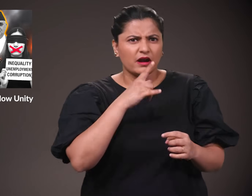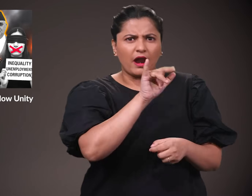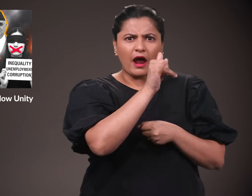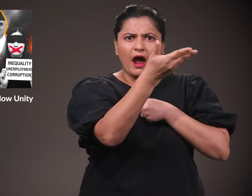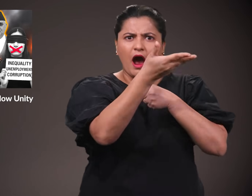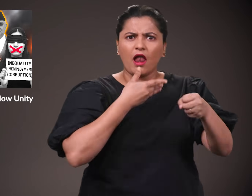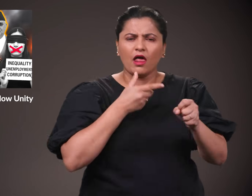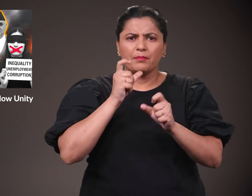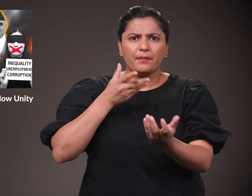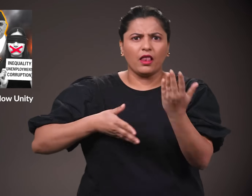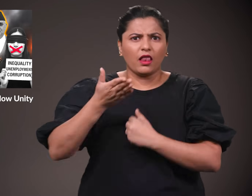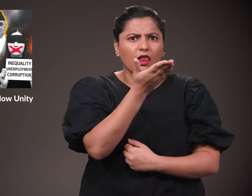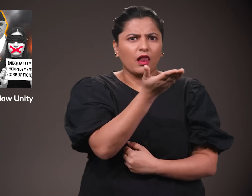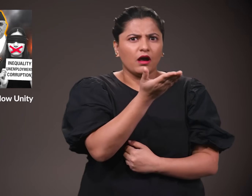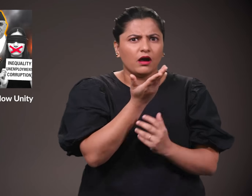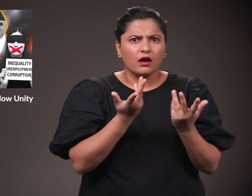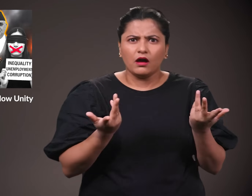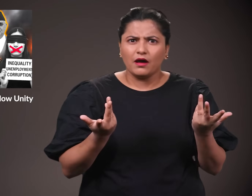People felt the government did not care about its citizens.